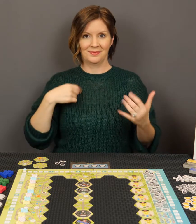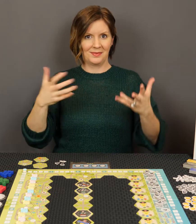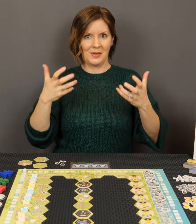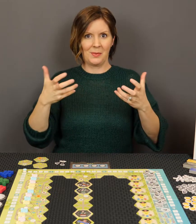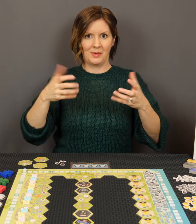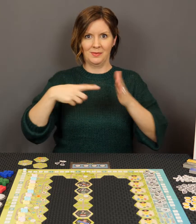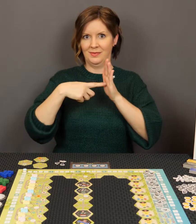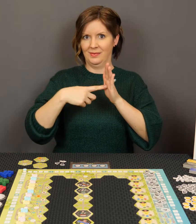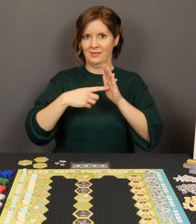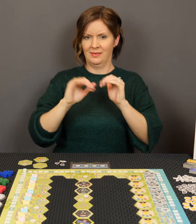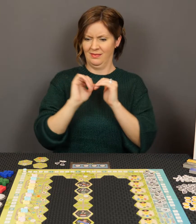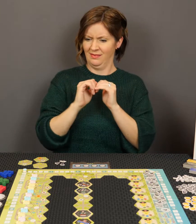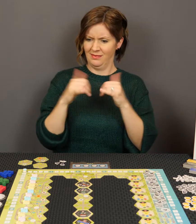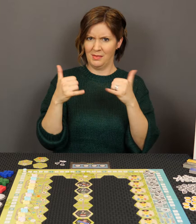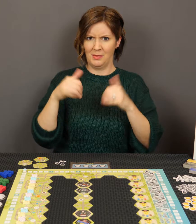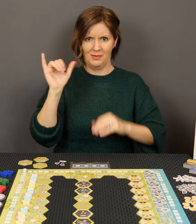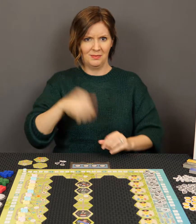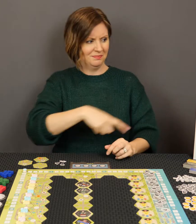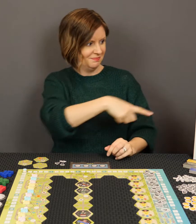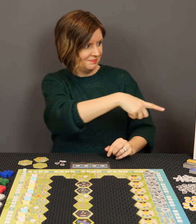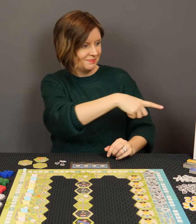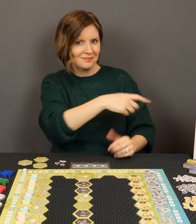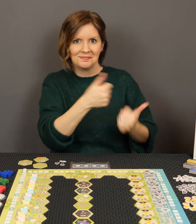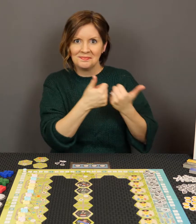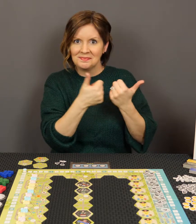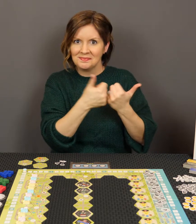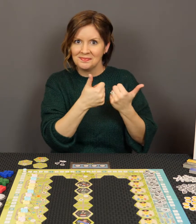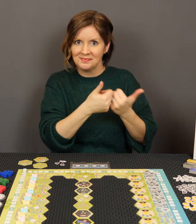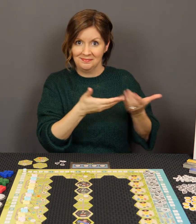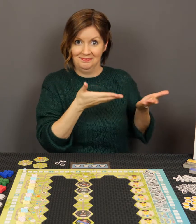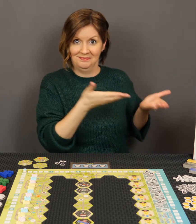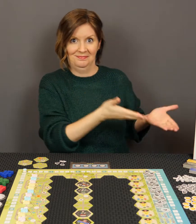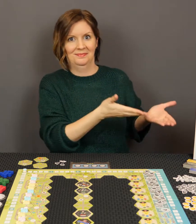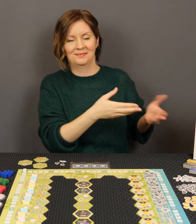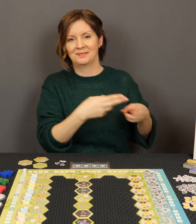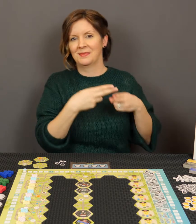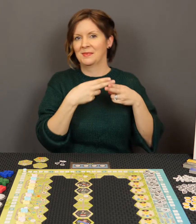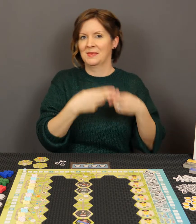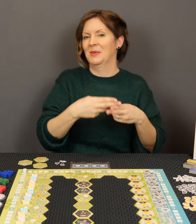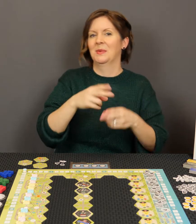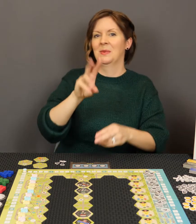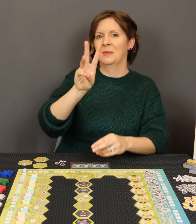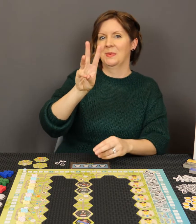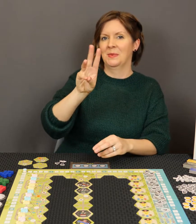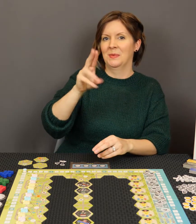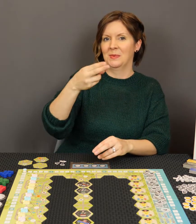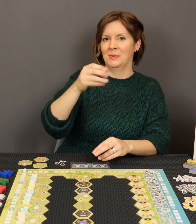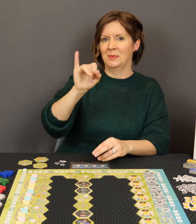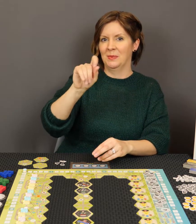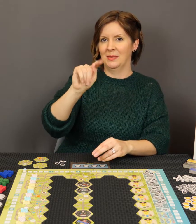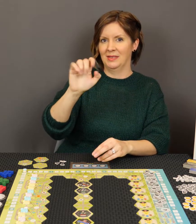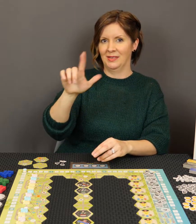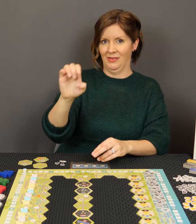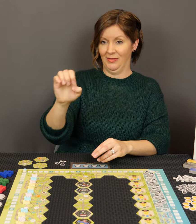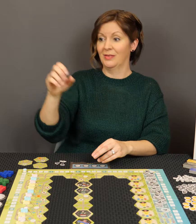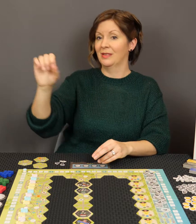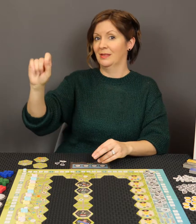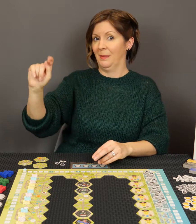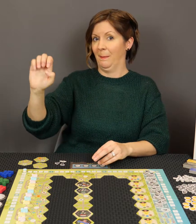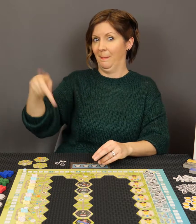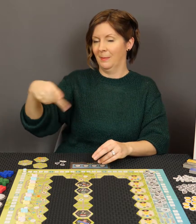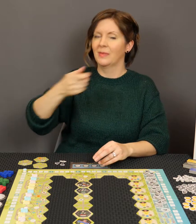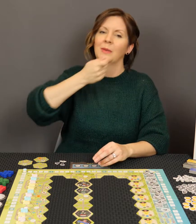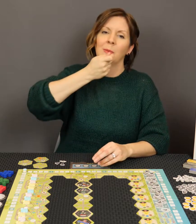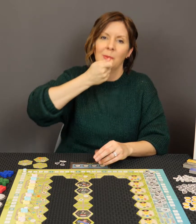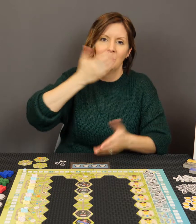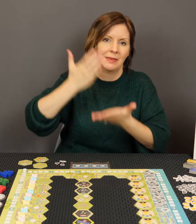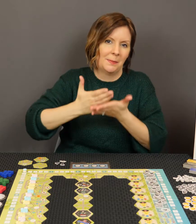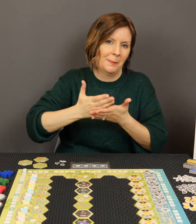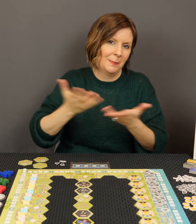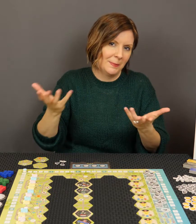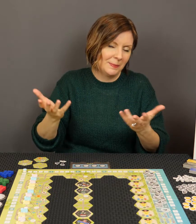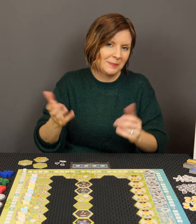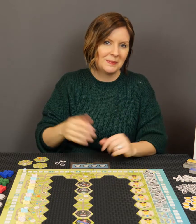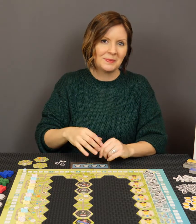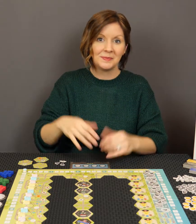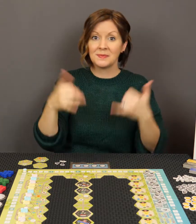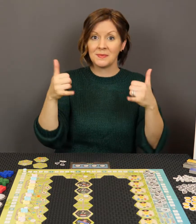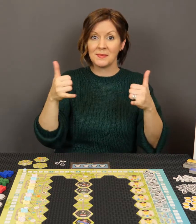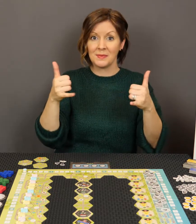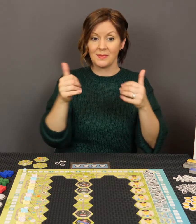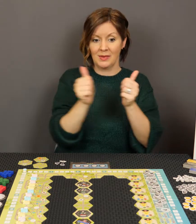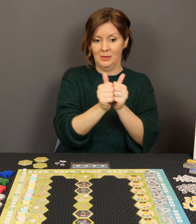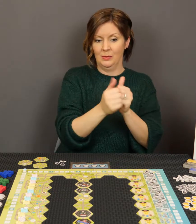Today I want to show how to play this game, Whistle Stop.